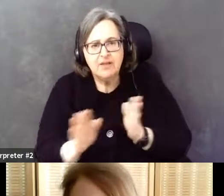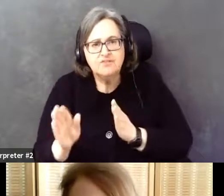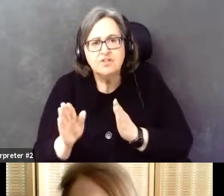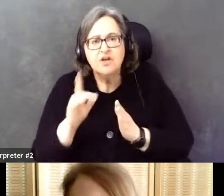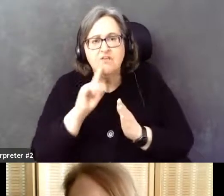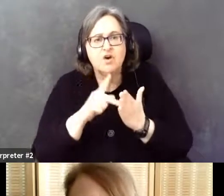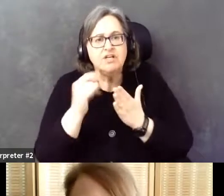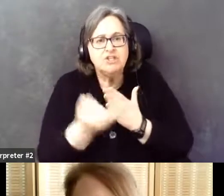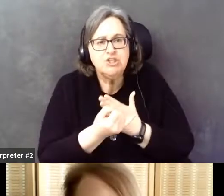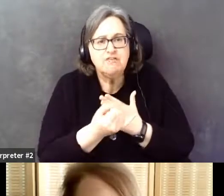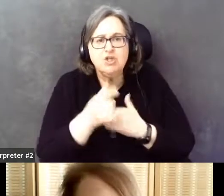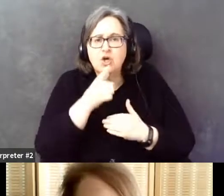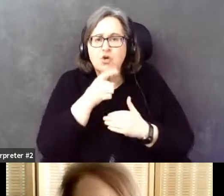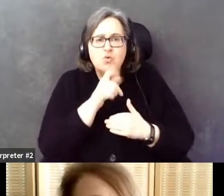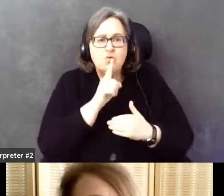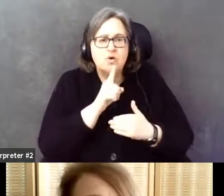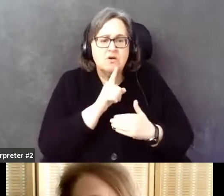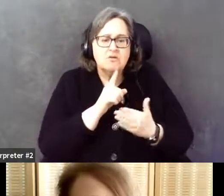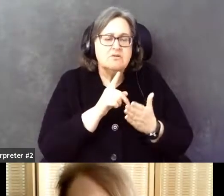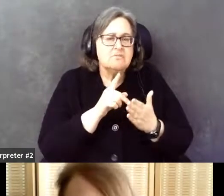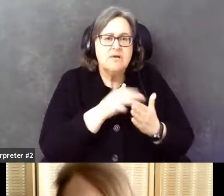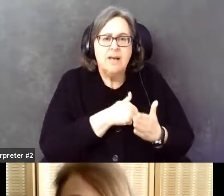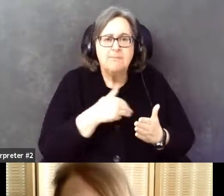go and who your membership maybe includes